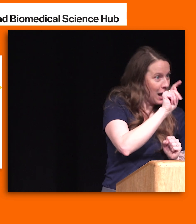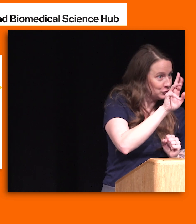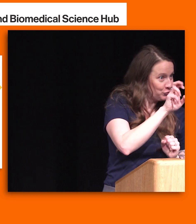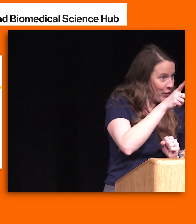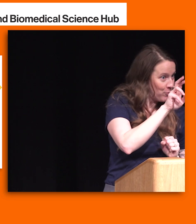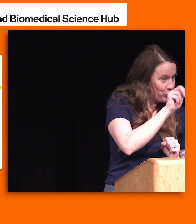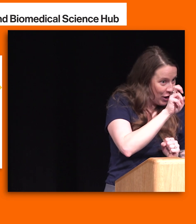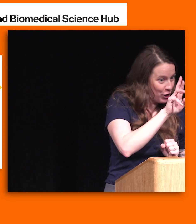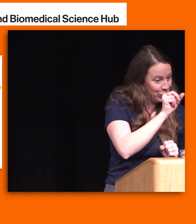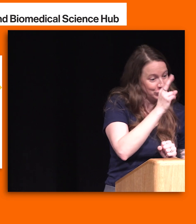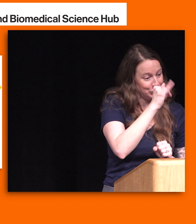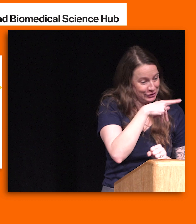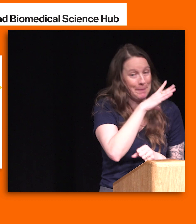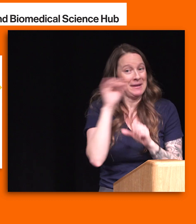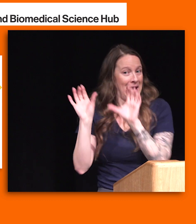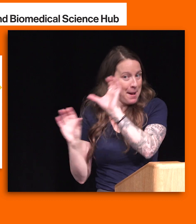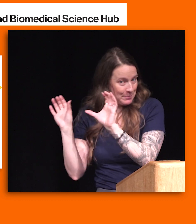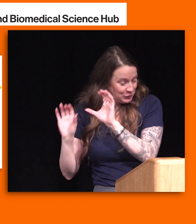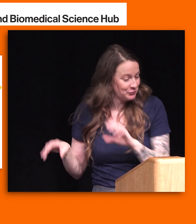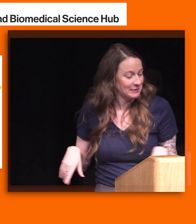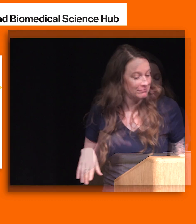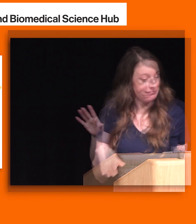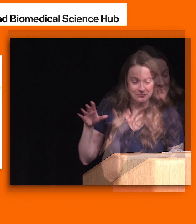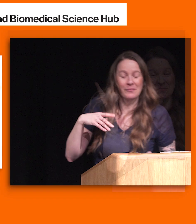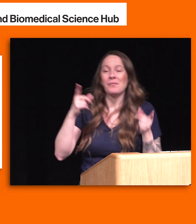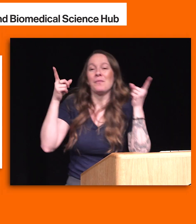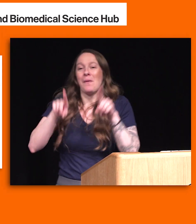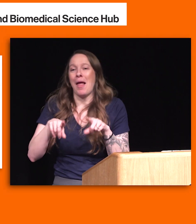So, at the same time, I took entrepreneurship and chemistry.